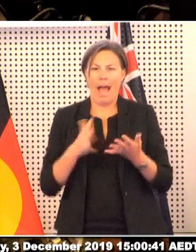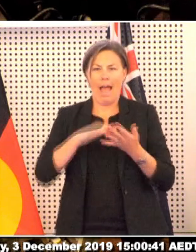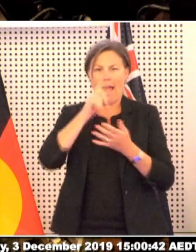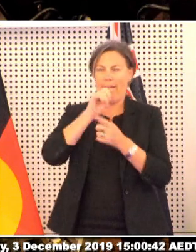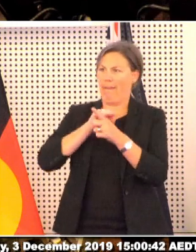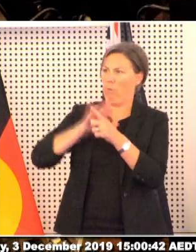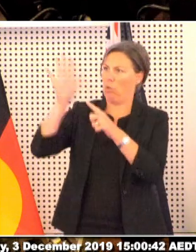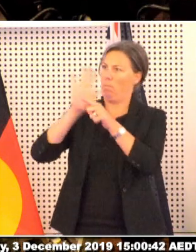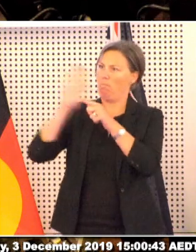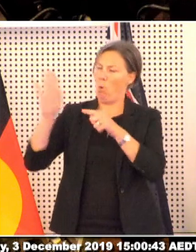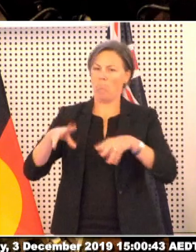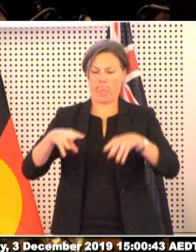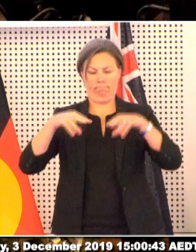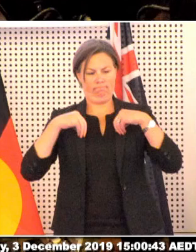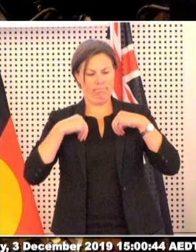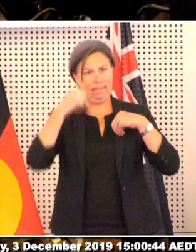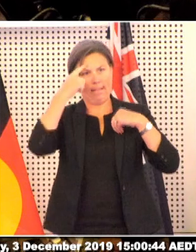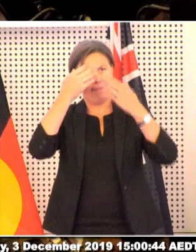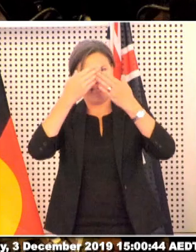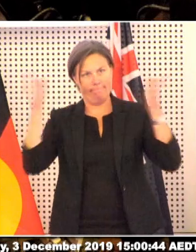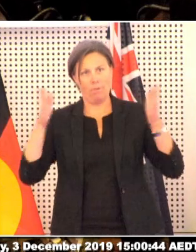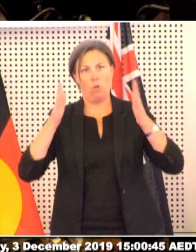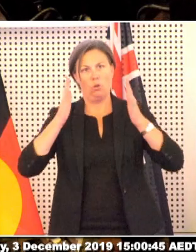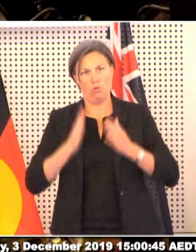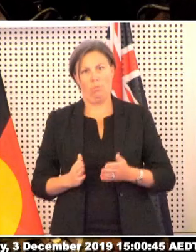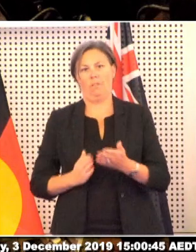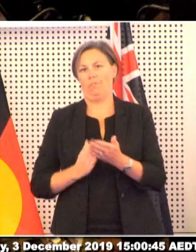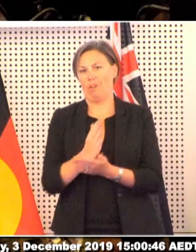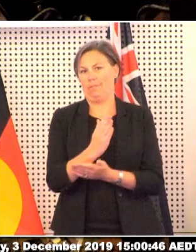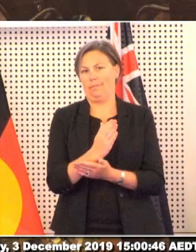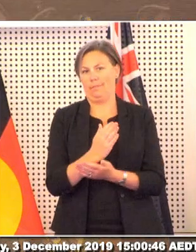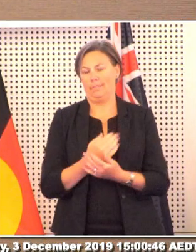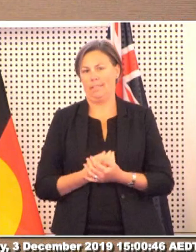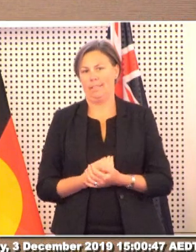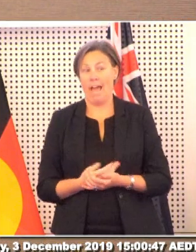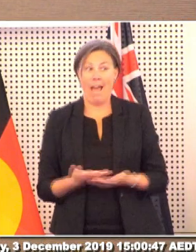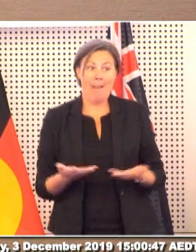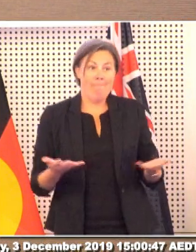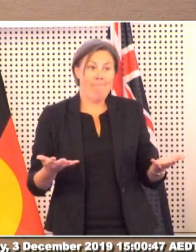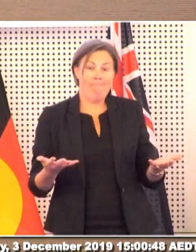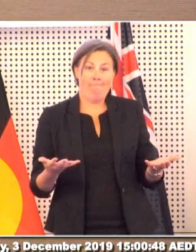and a governance process of the providers in this sector? Well, I think holding the boards responsible.